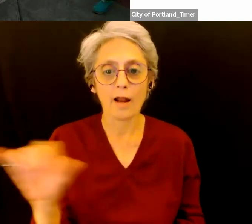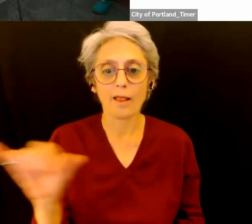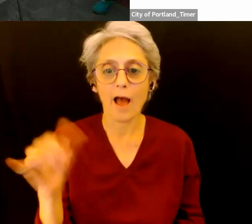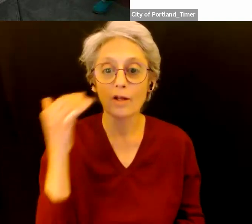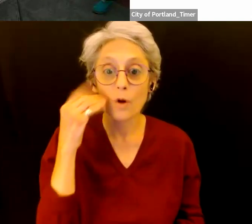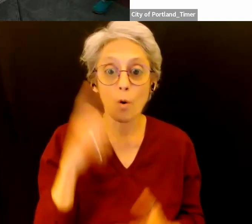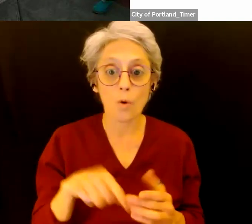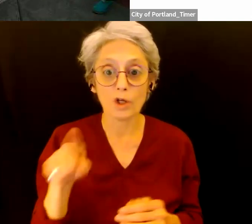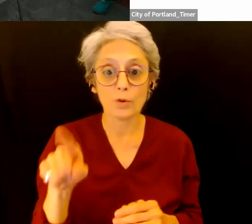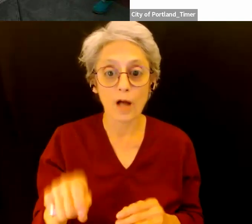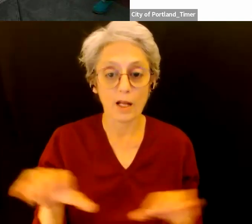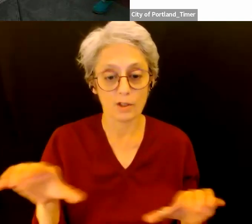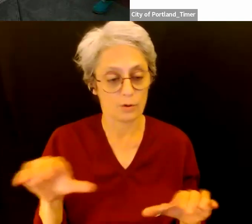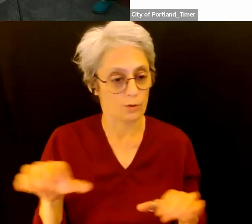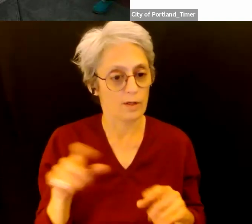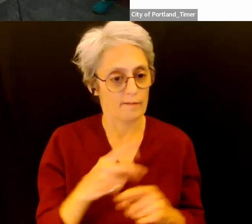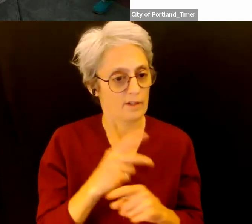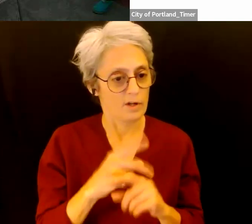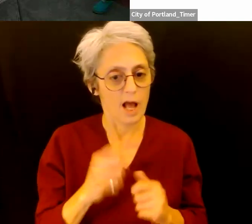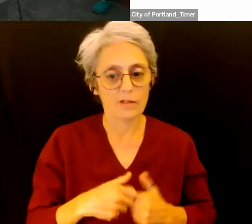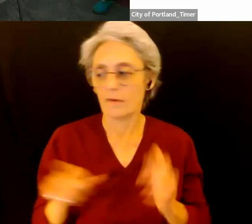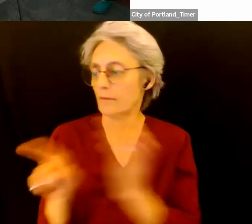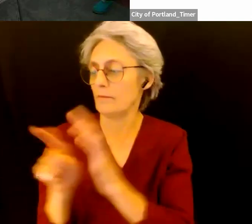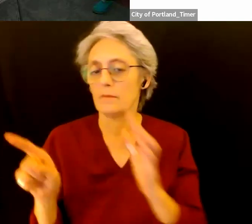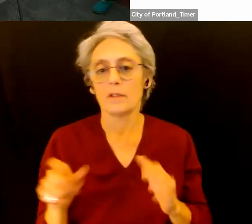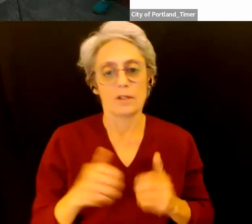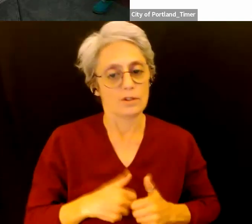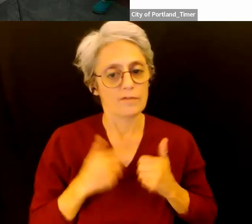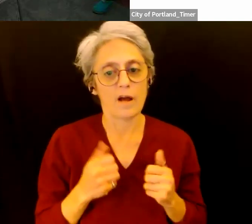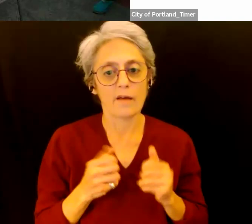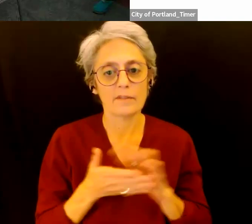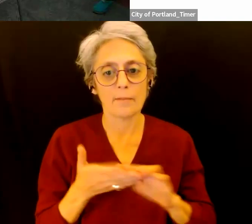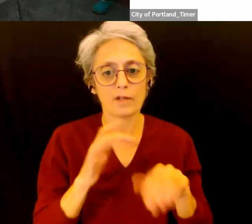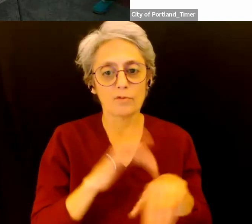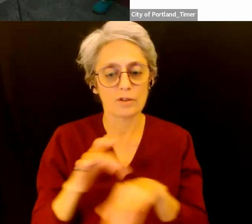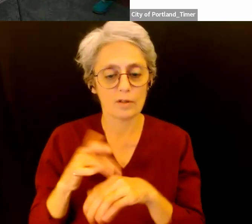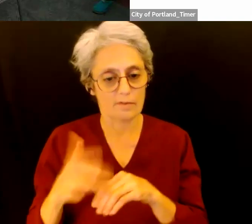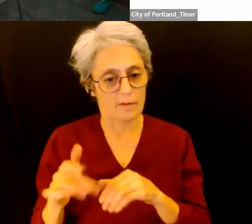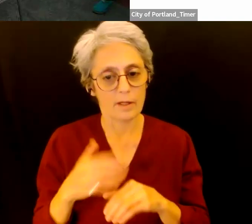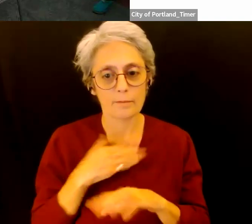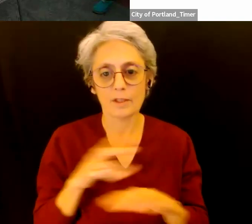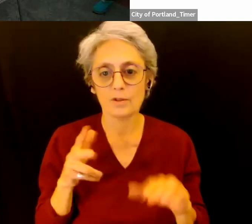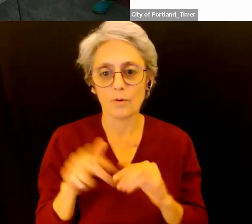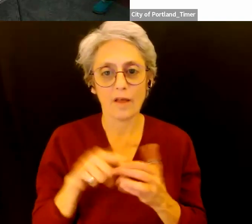To figure out how to survive with these resources available. So please don't cut these funds.